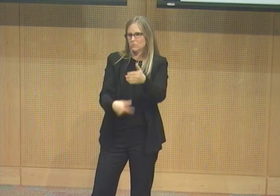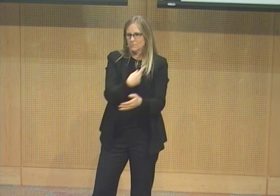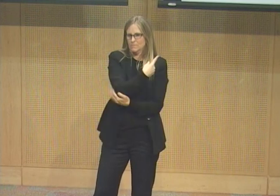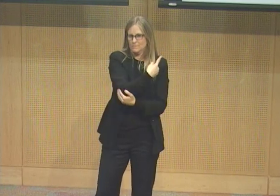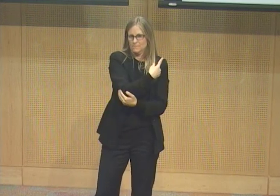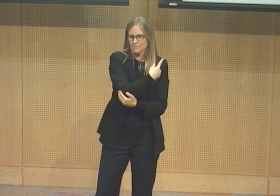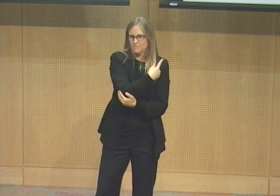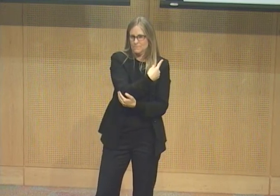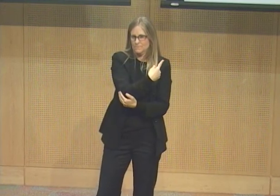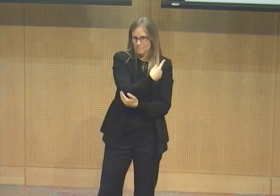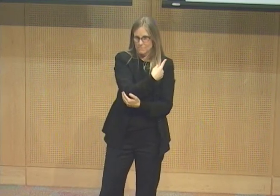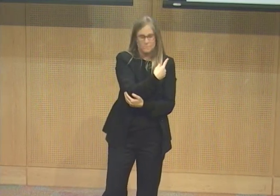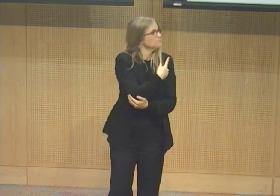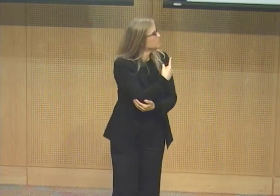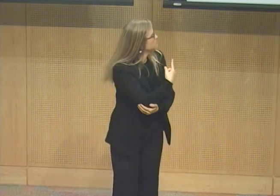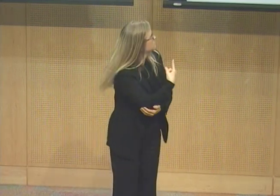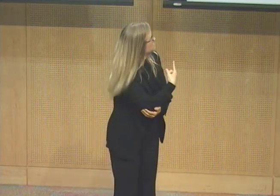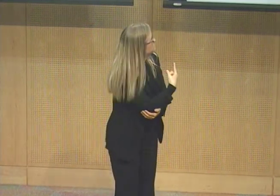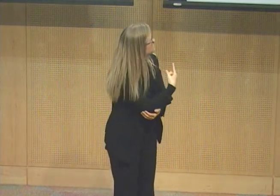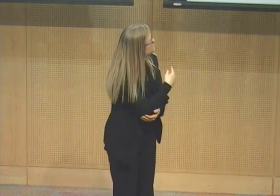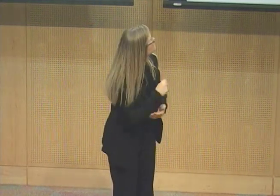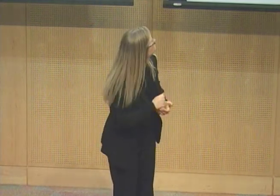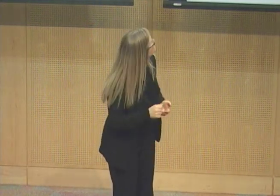This is pulled from one of the newspaper articles directly...